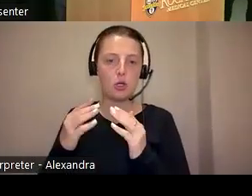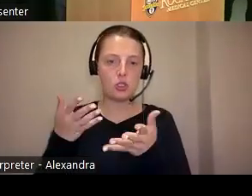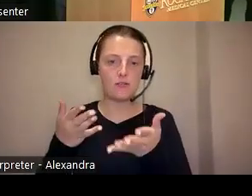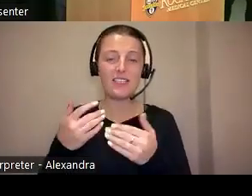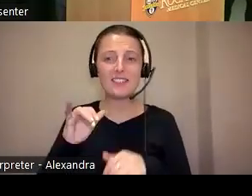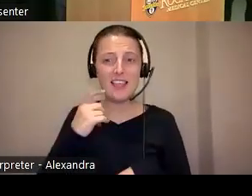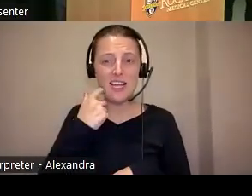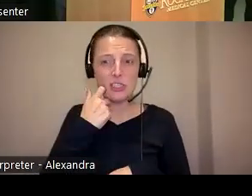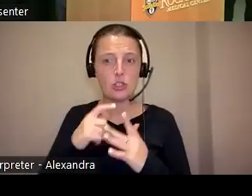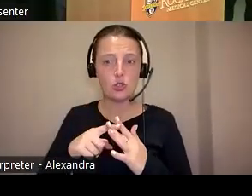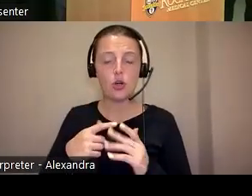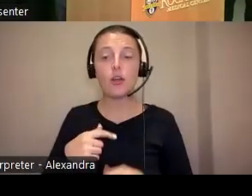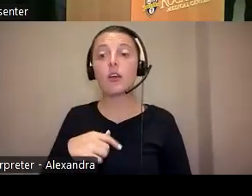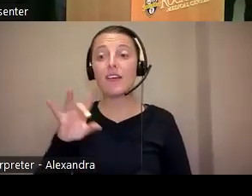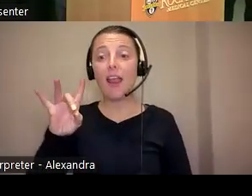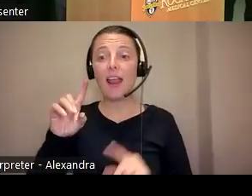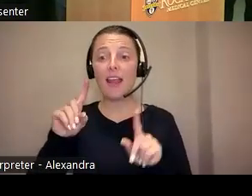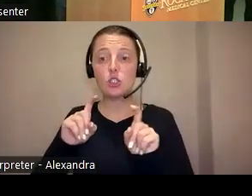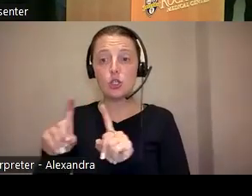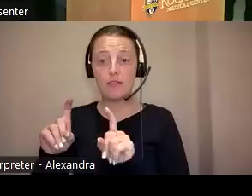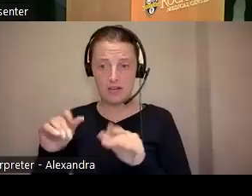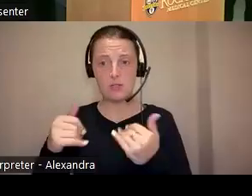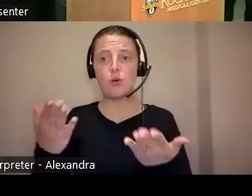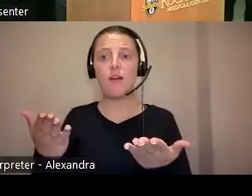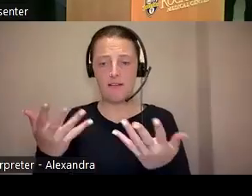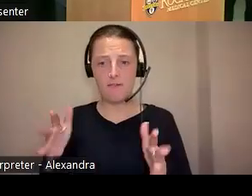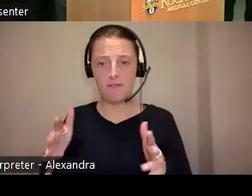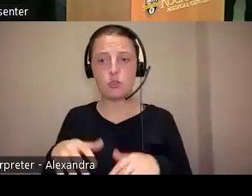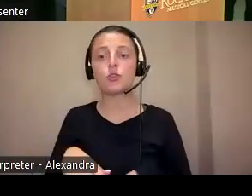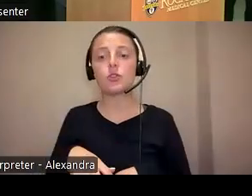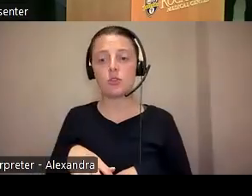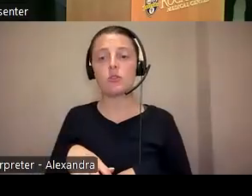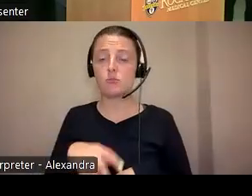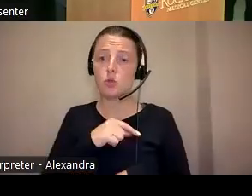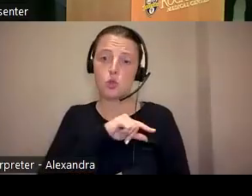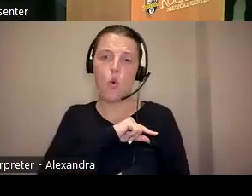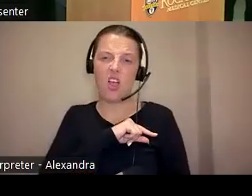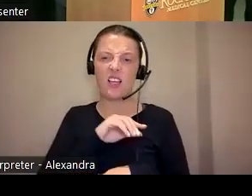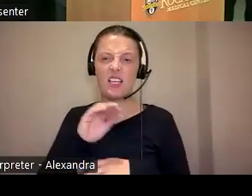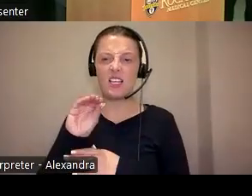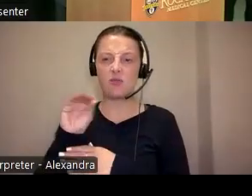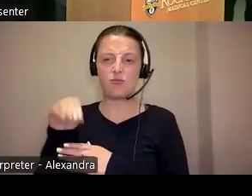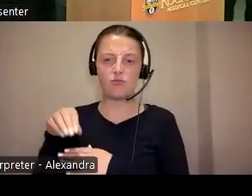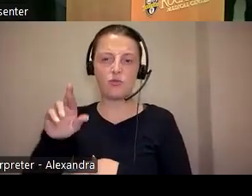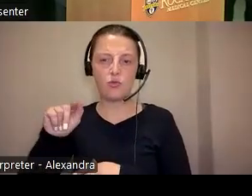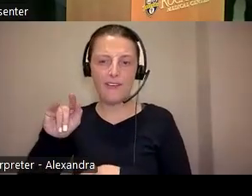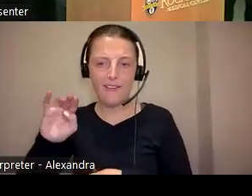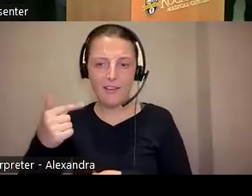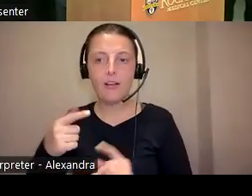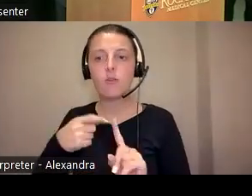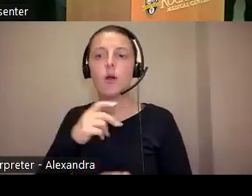were provided is that um and these are quality ratings of patient satisfaction often reported as